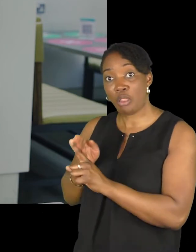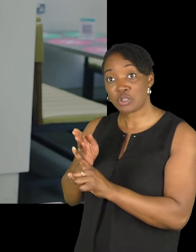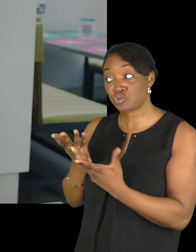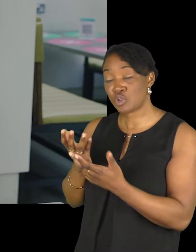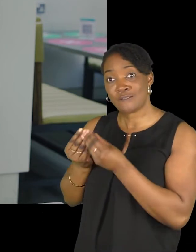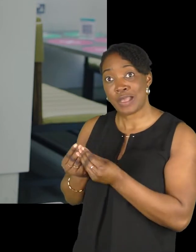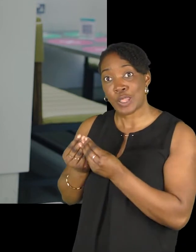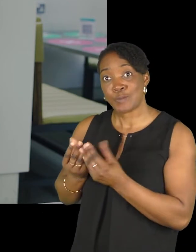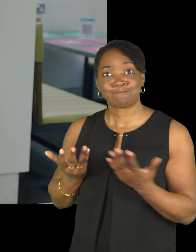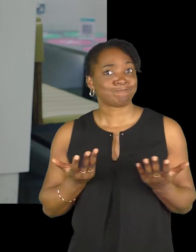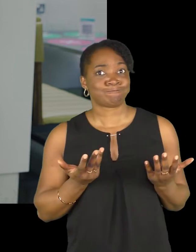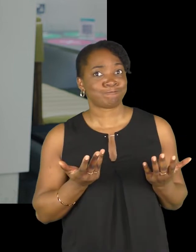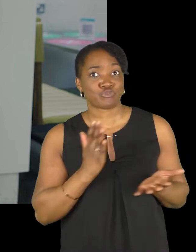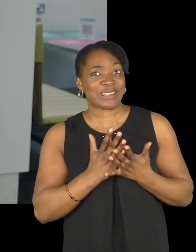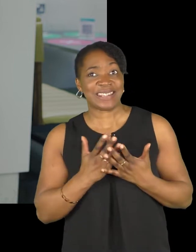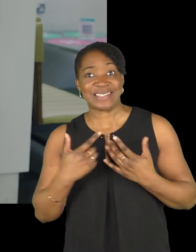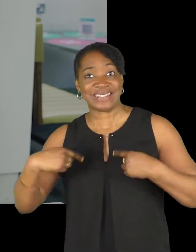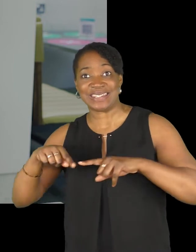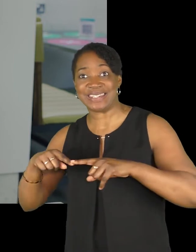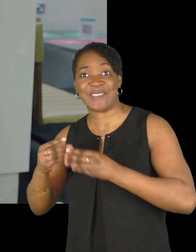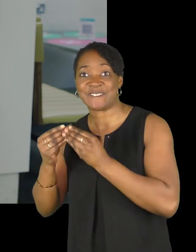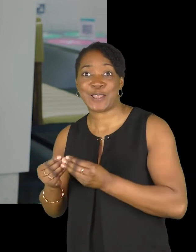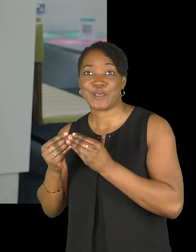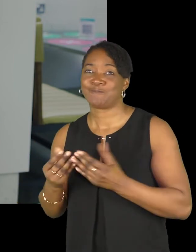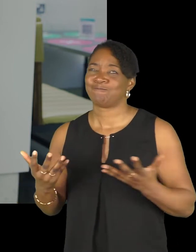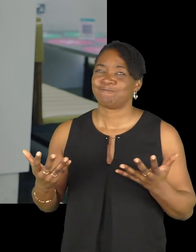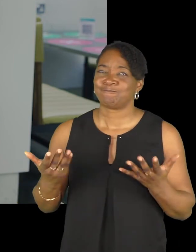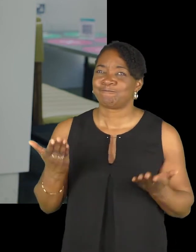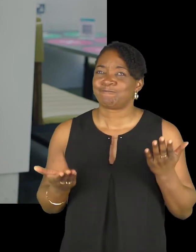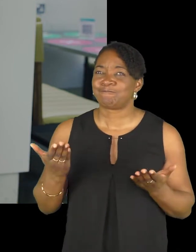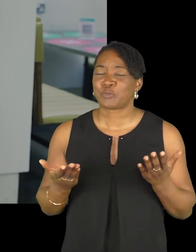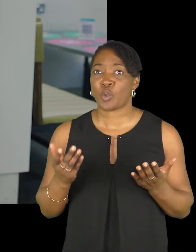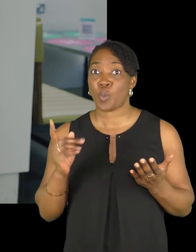Right? So the whole undervalued, energetic economy is about that it's about value, right? What do we